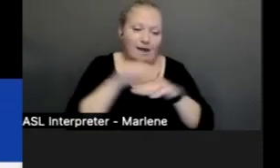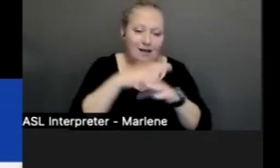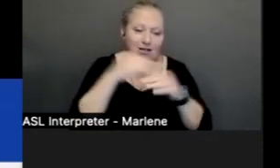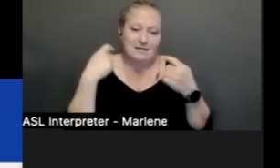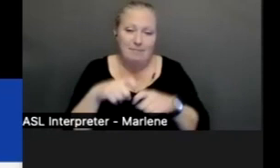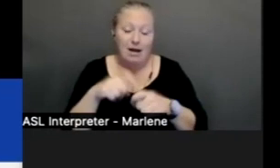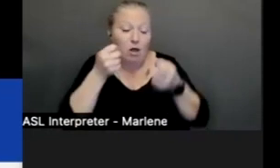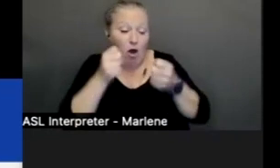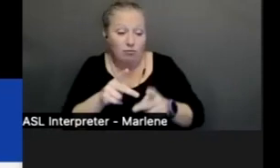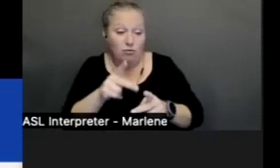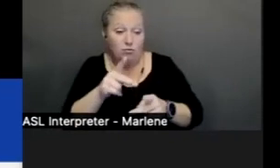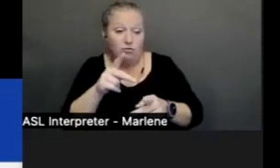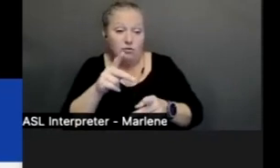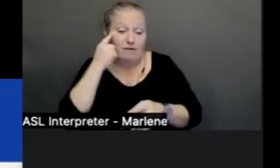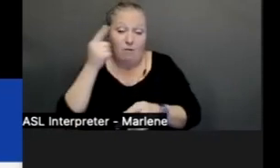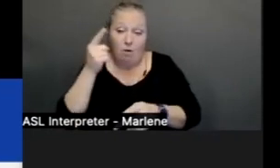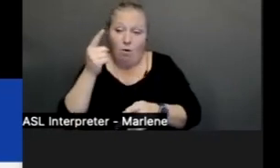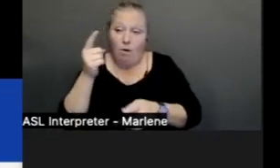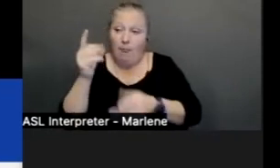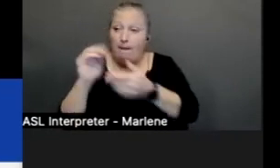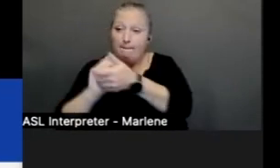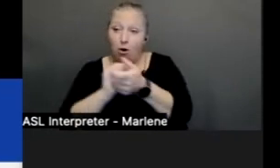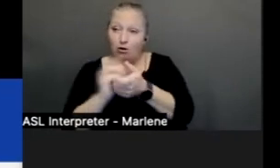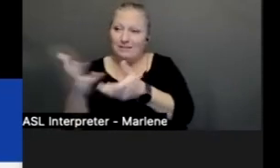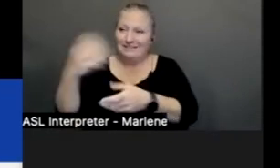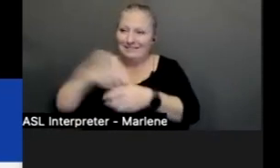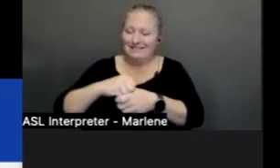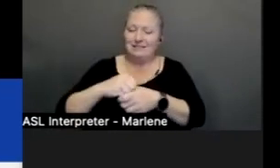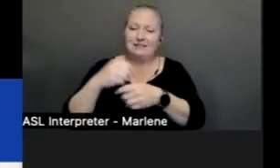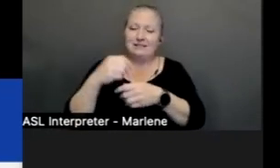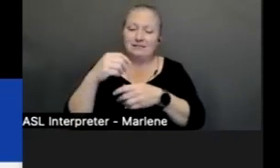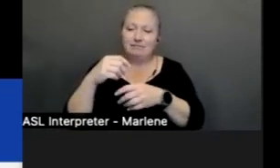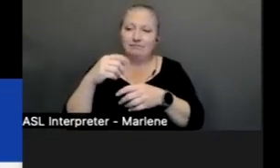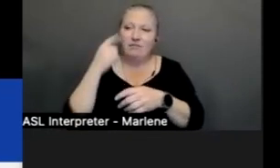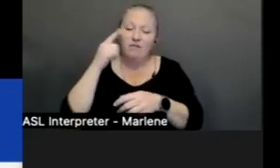the opportunity to not only engage these partners in the ability to support the local foundational